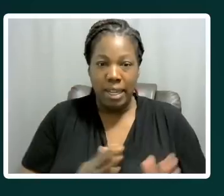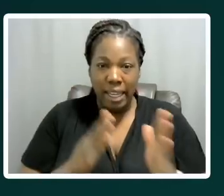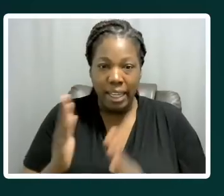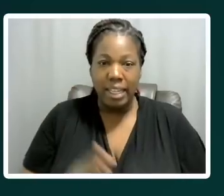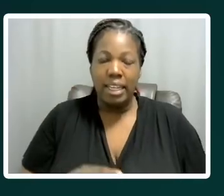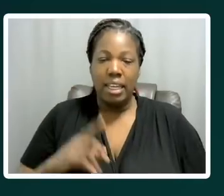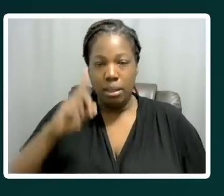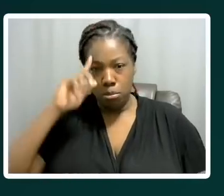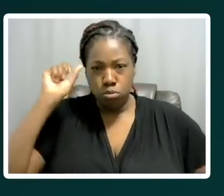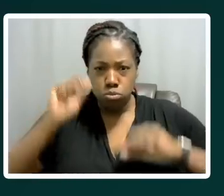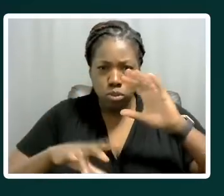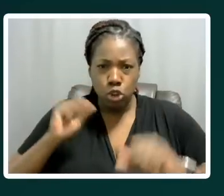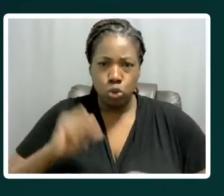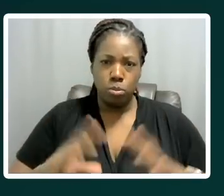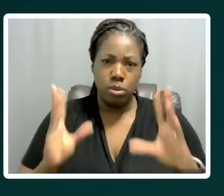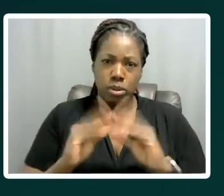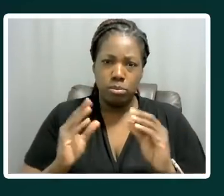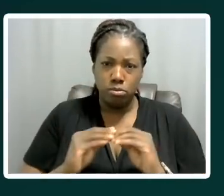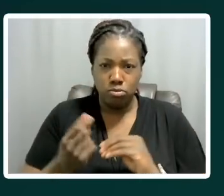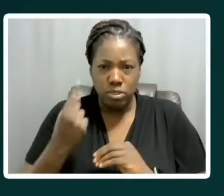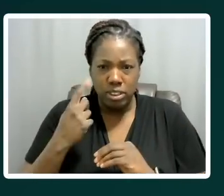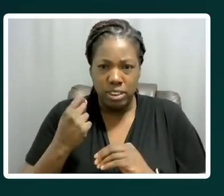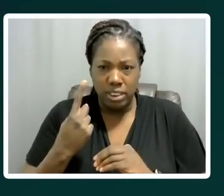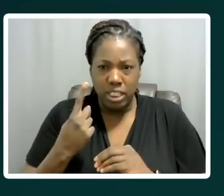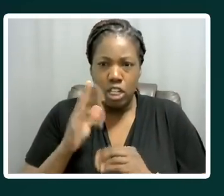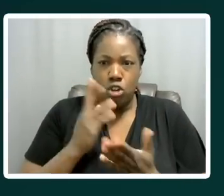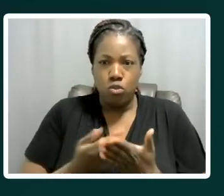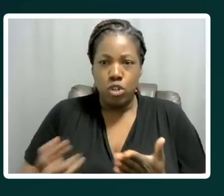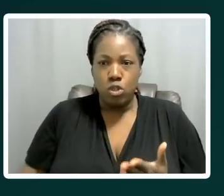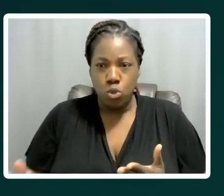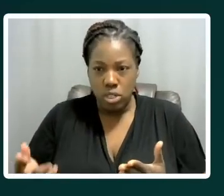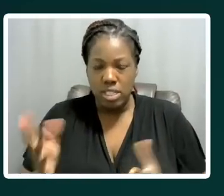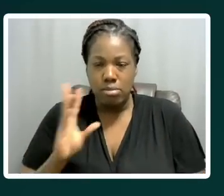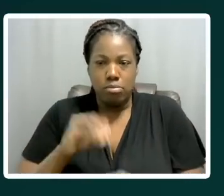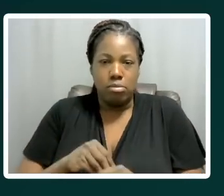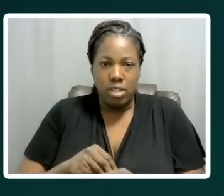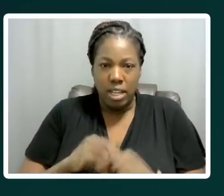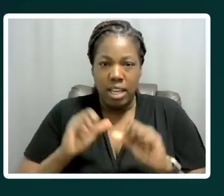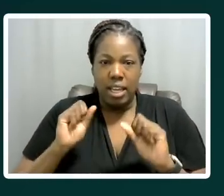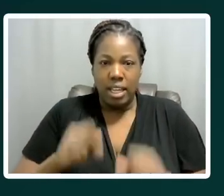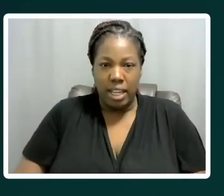into that and can be reflected in the form of documents, which is not super flashy but does